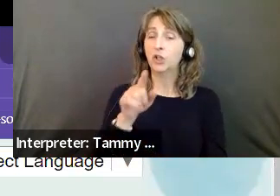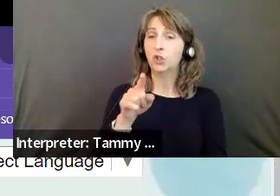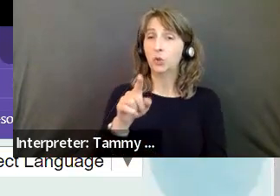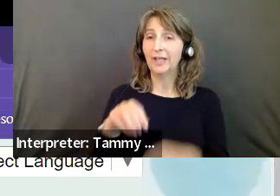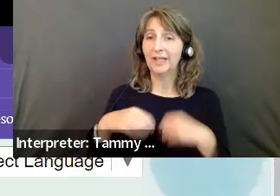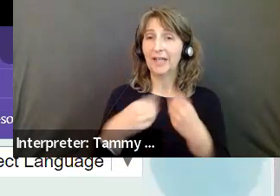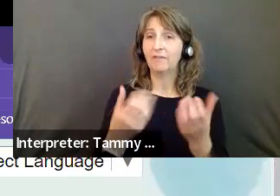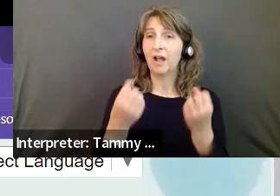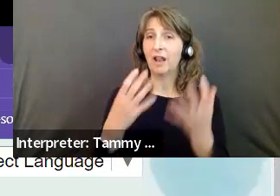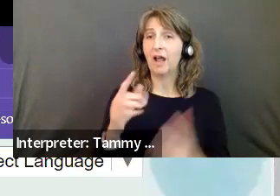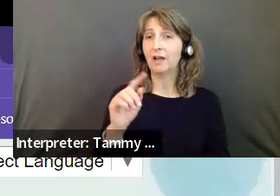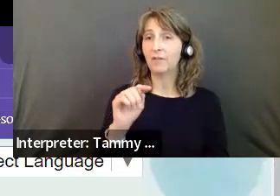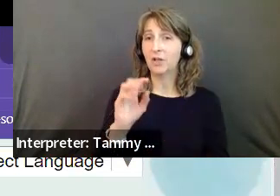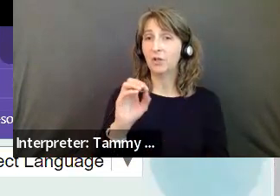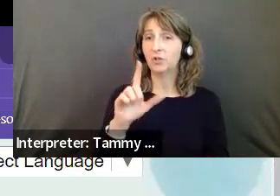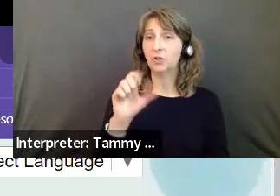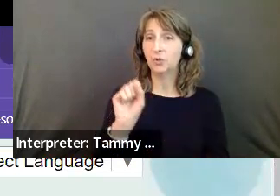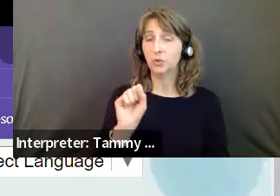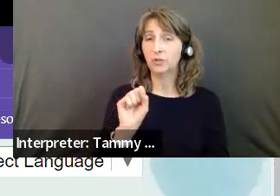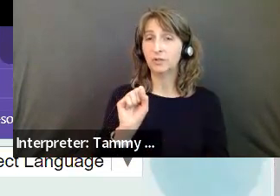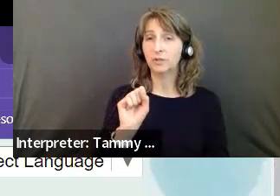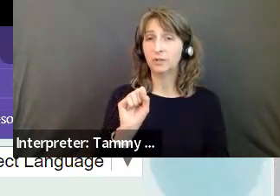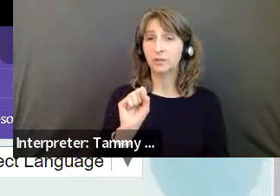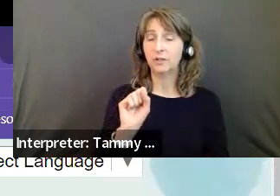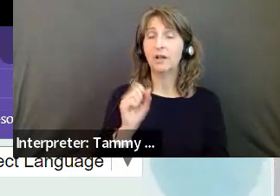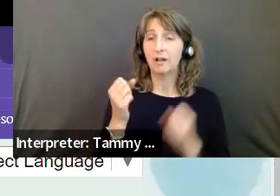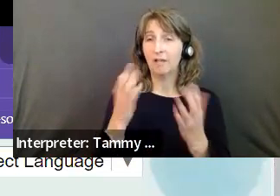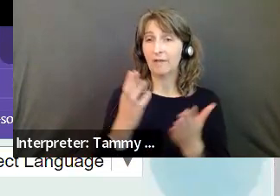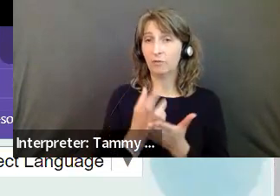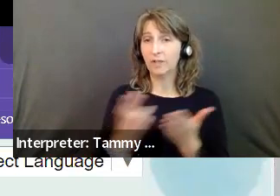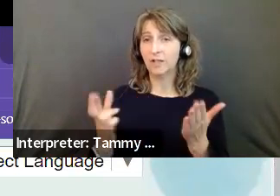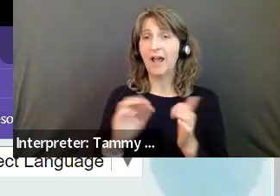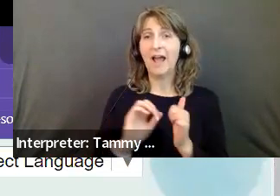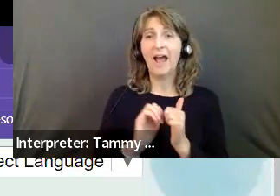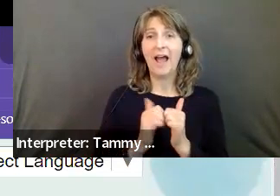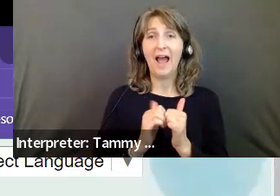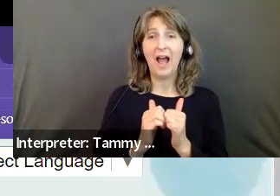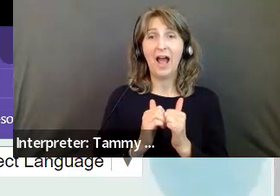I think this is what I'm understanding you gave them kind of tool, lot of resources. So how to. Oh, okay. Yes.